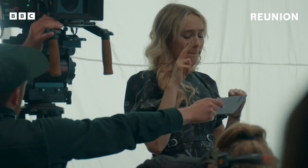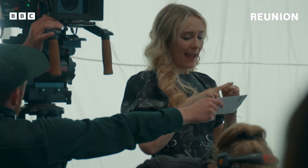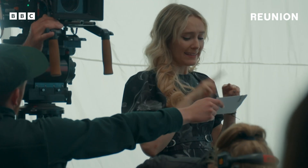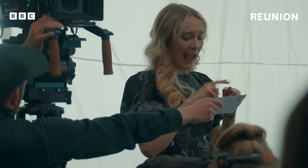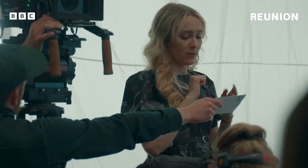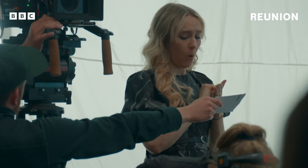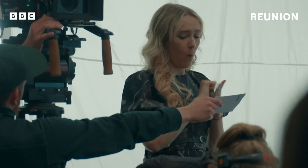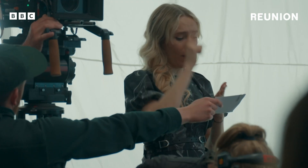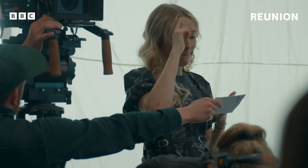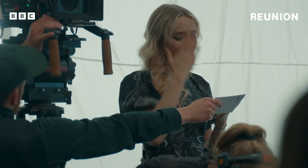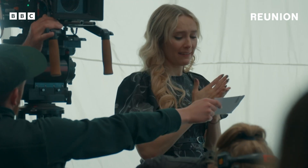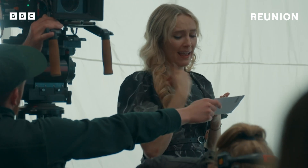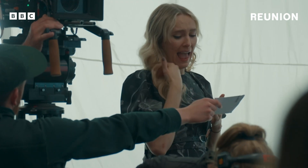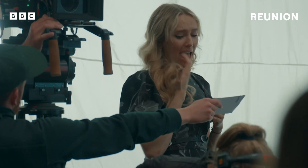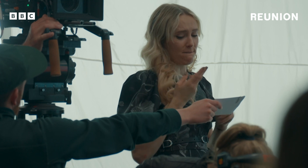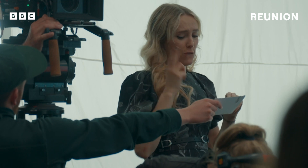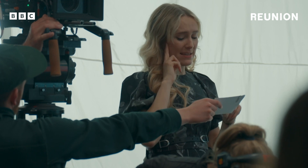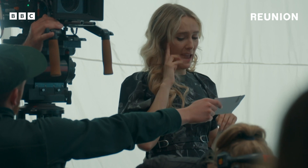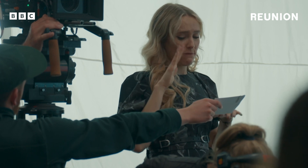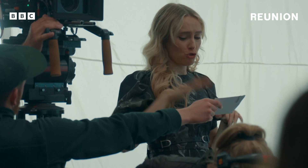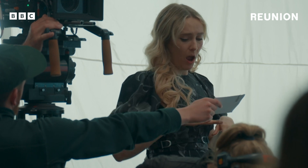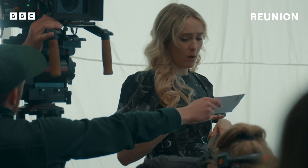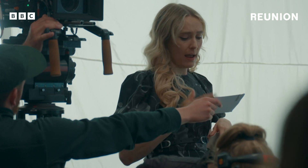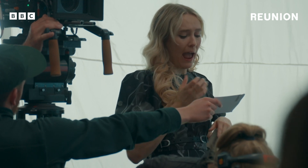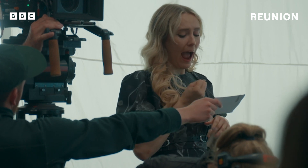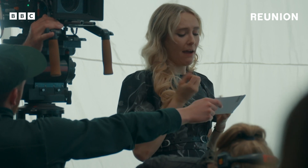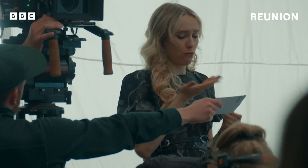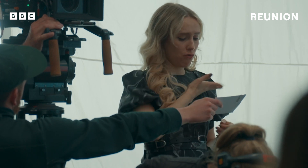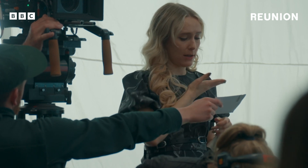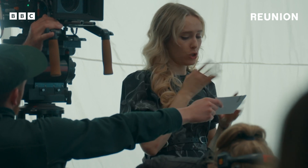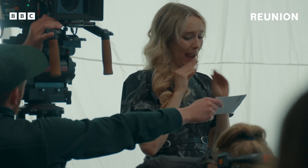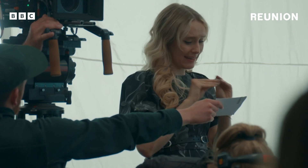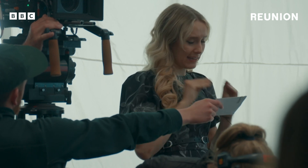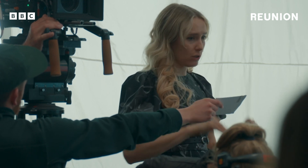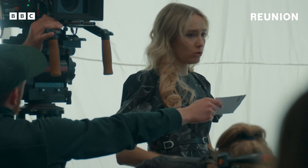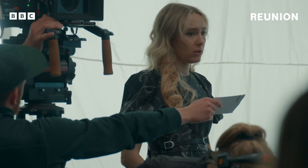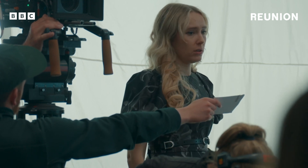My dad always believed that every deaf child had a right to an education.